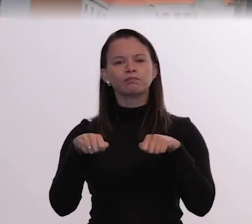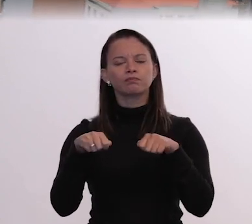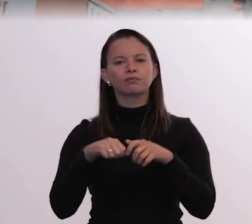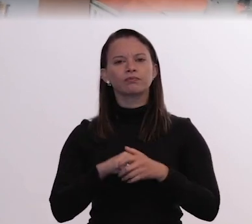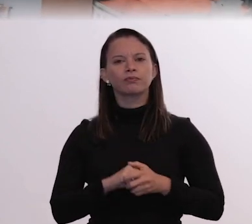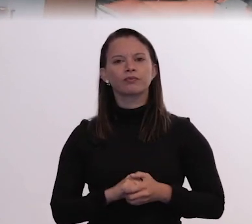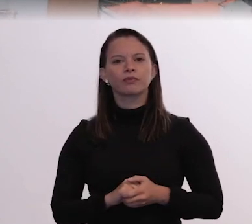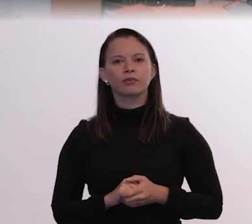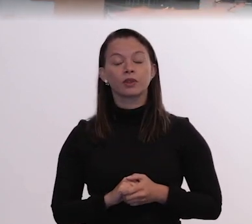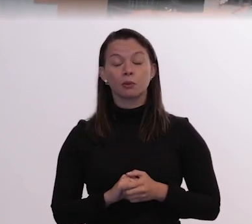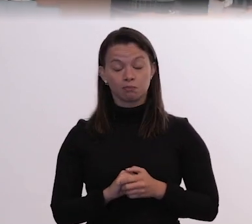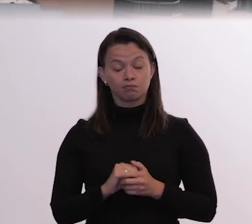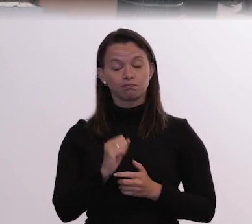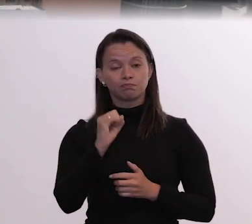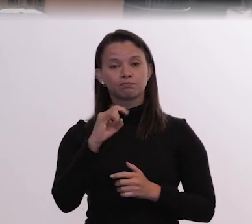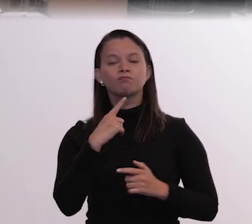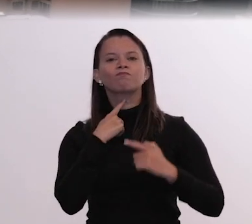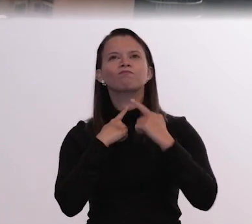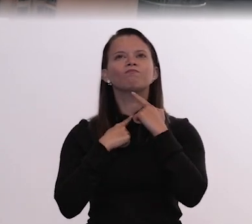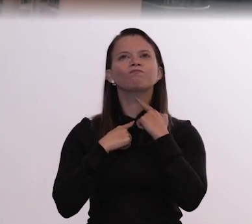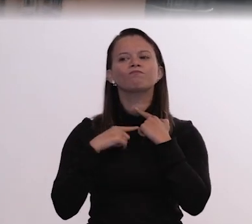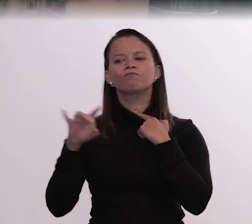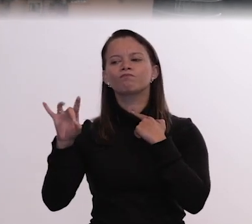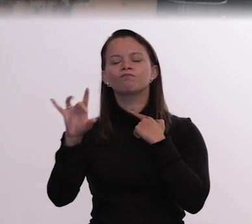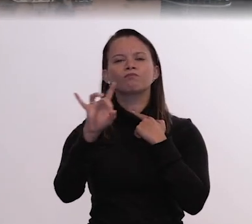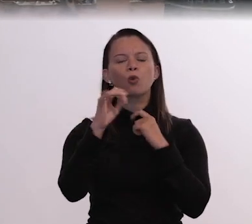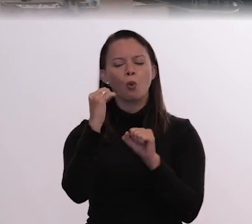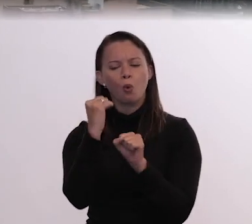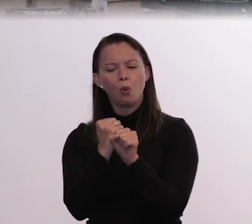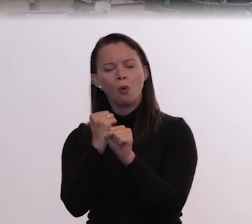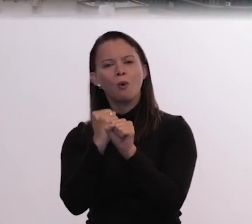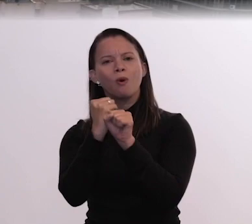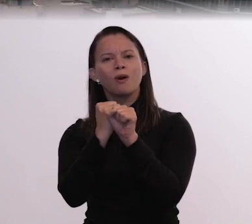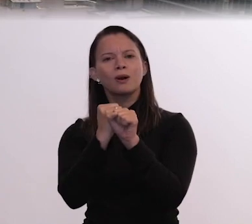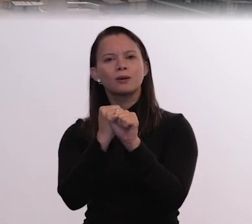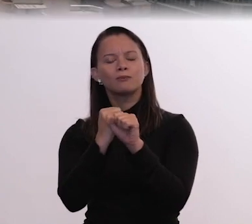So, we must have energy, we must have desire and we must open up